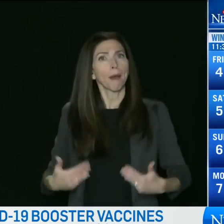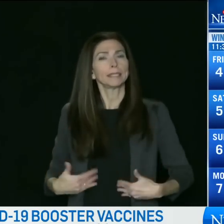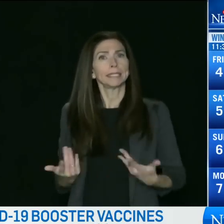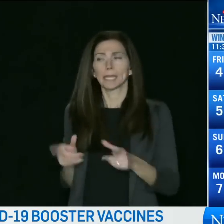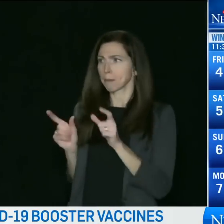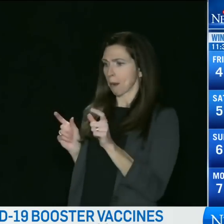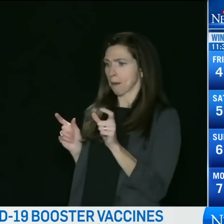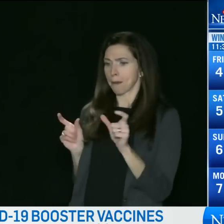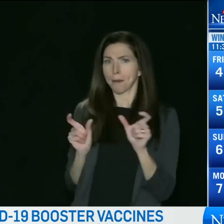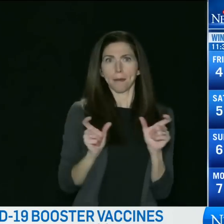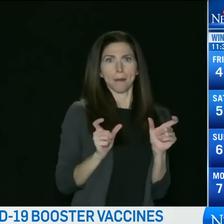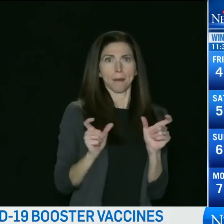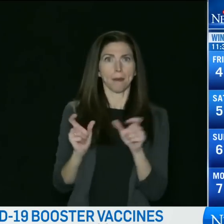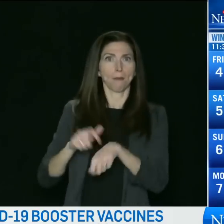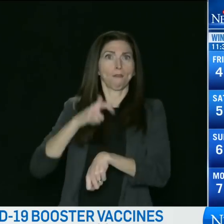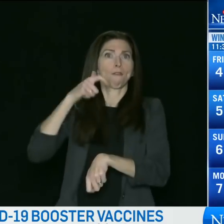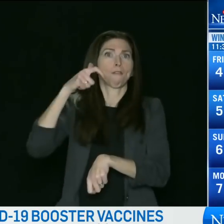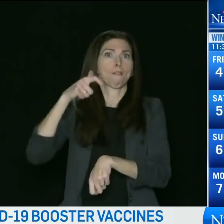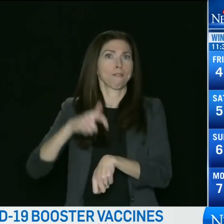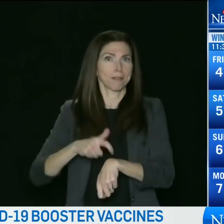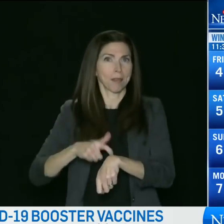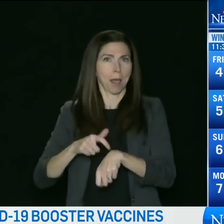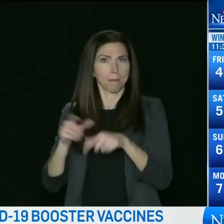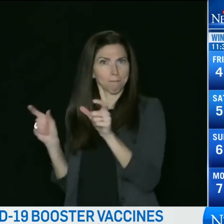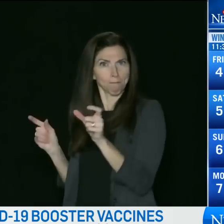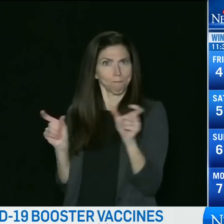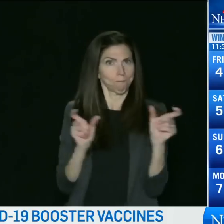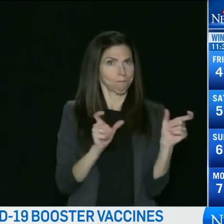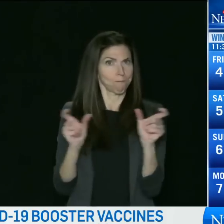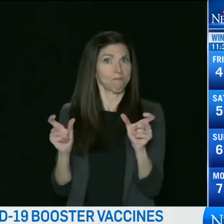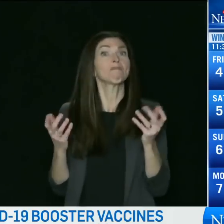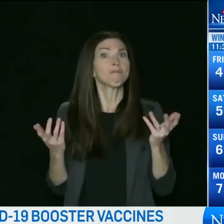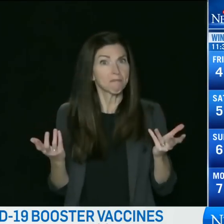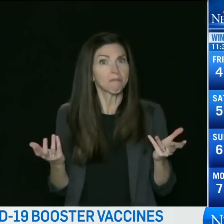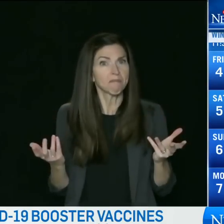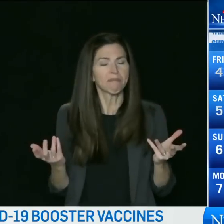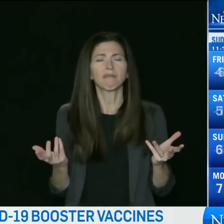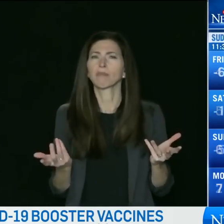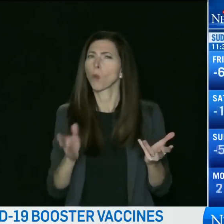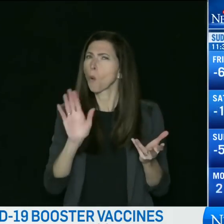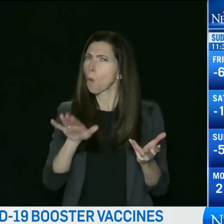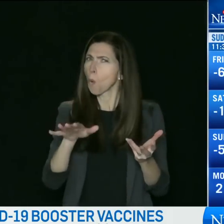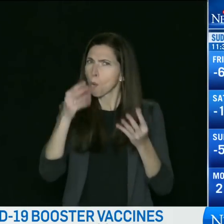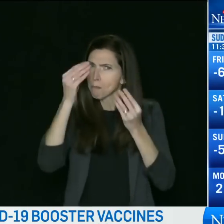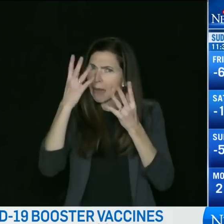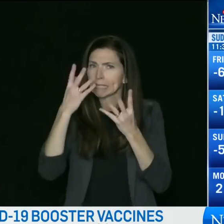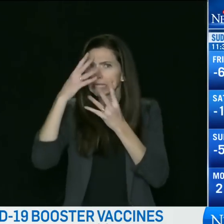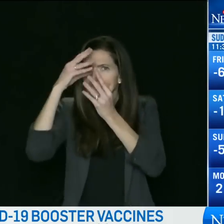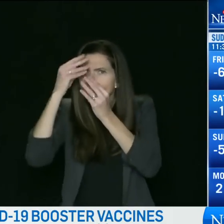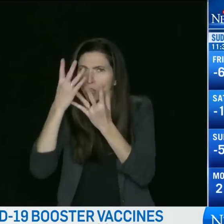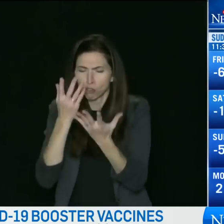SHOWED THAT THIS GAVE CANADIANS STRONGER PROTECTION FOR LONGER